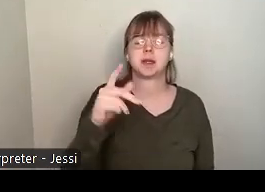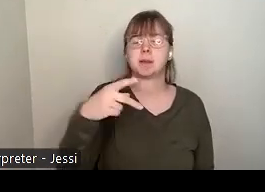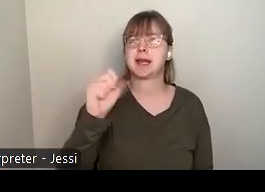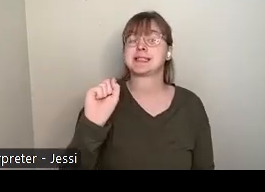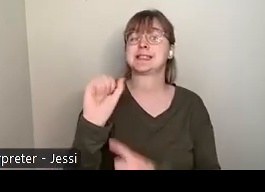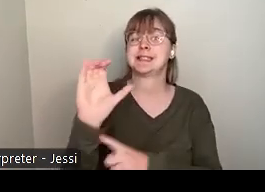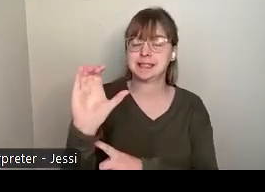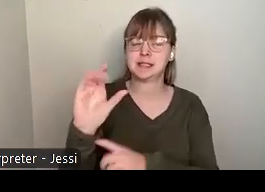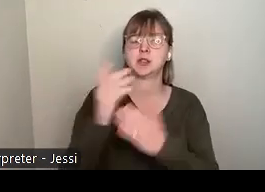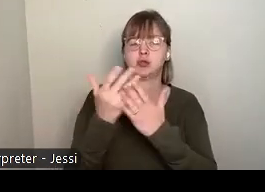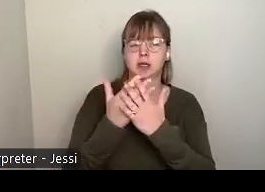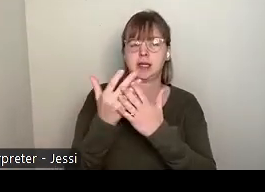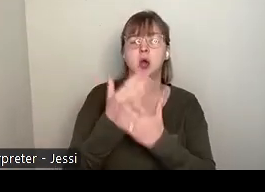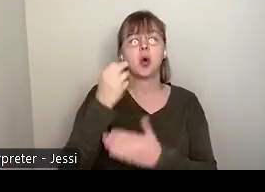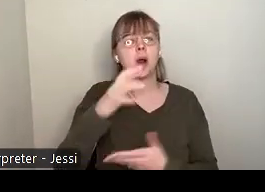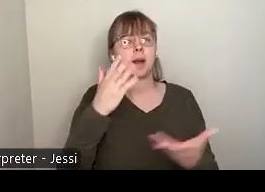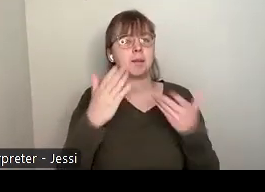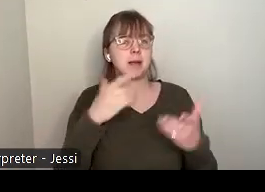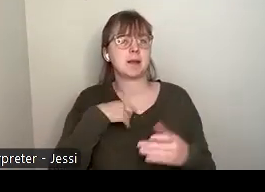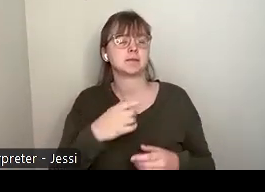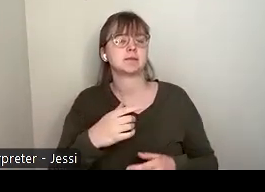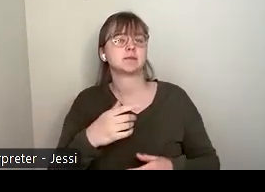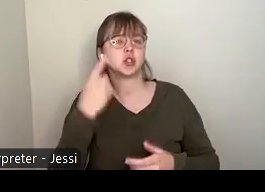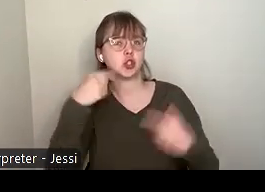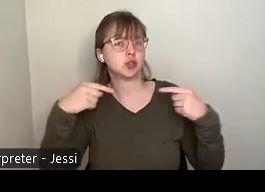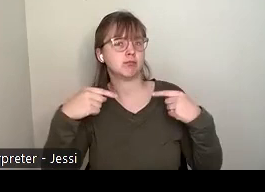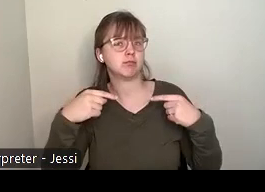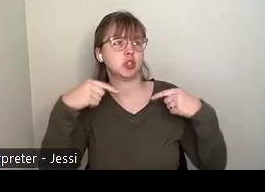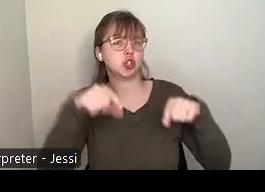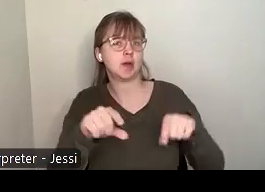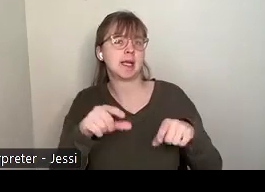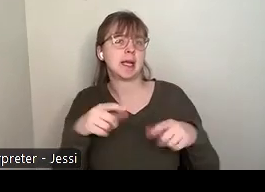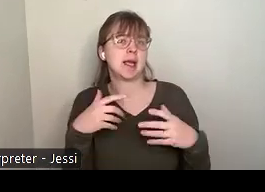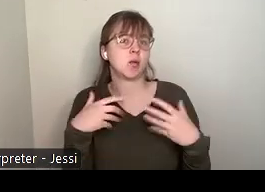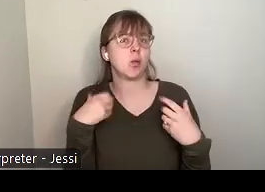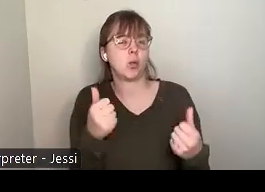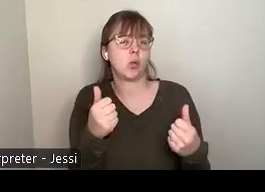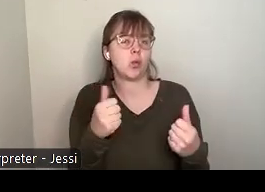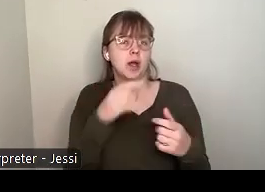with a PCP um and so we have two team members that have a special focus in early childhood